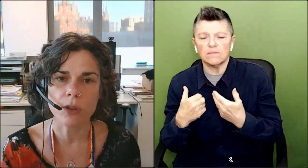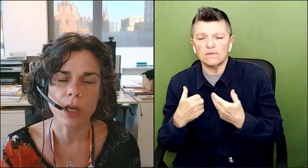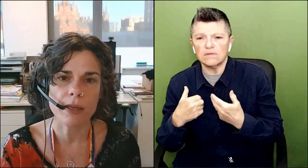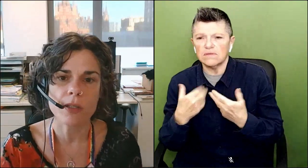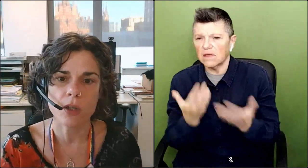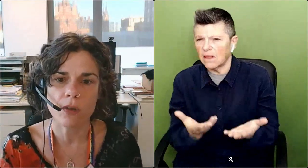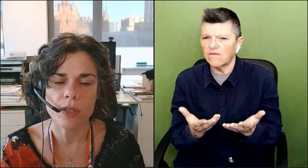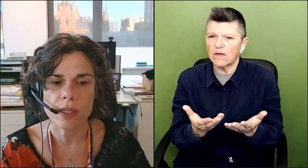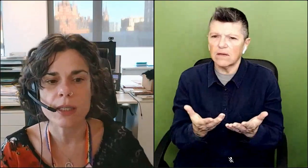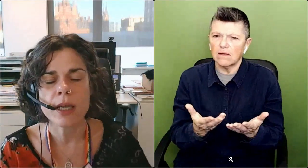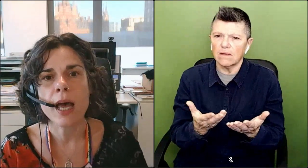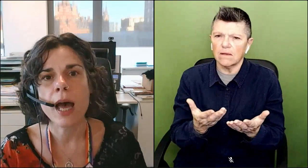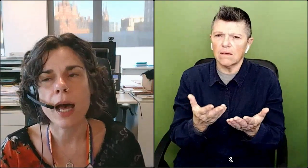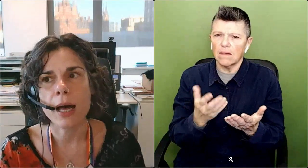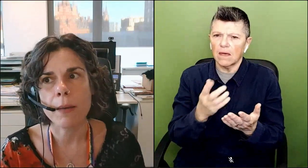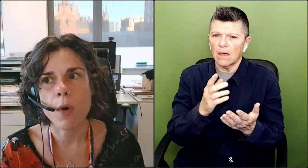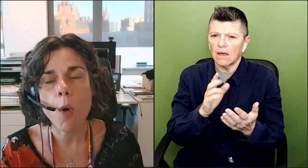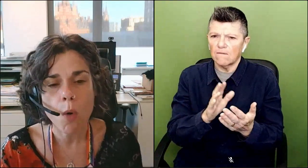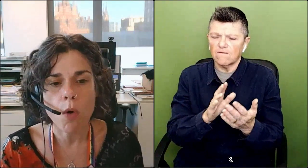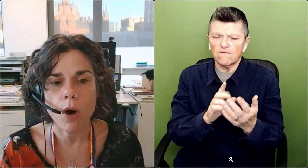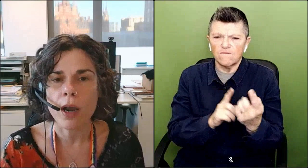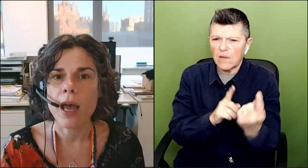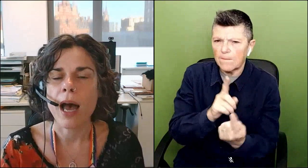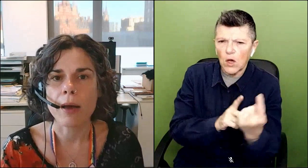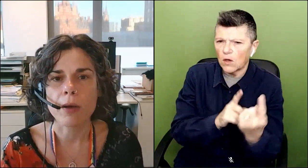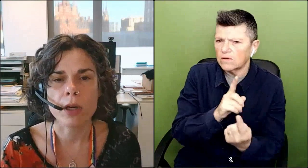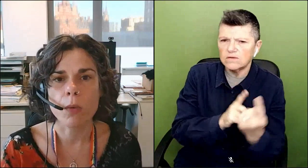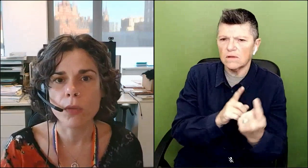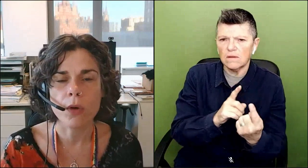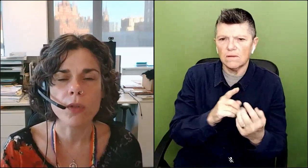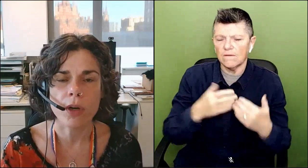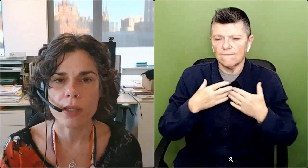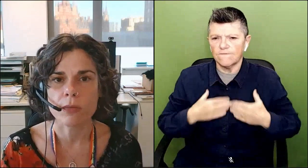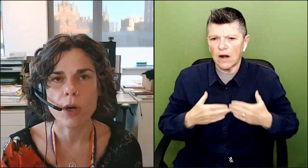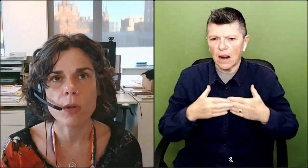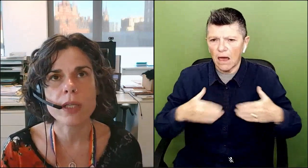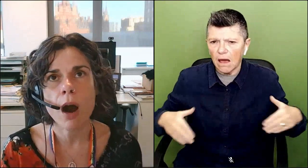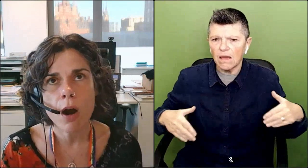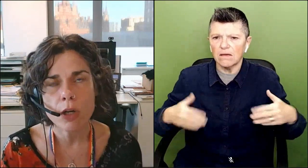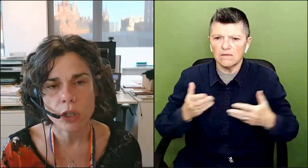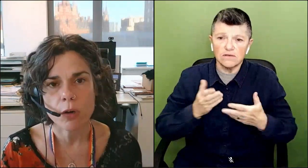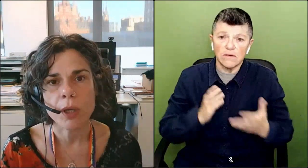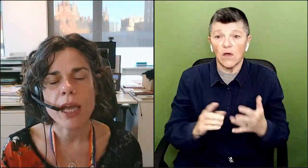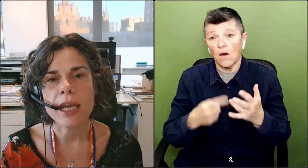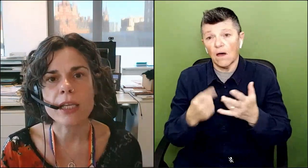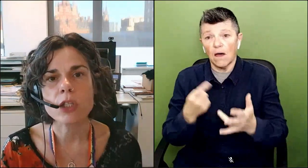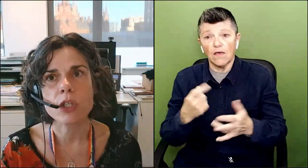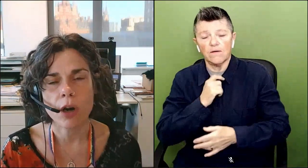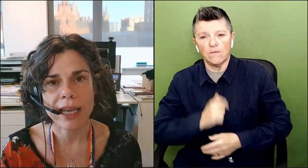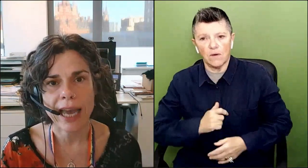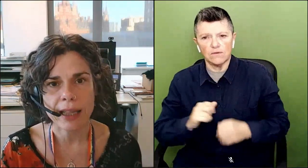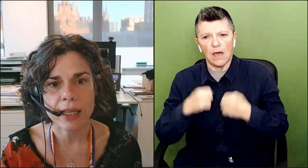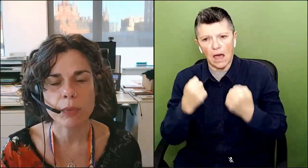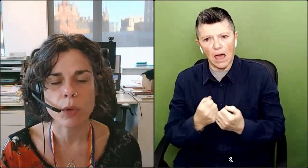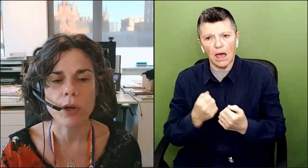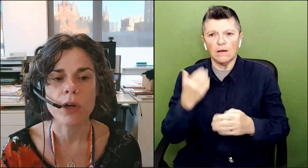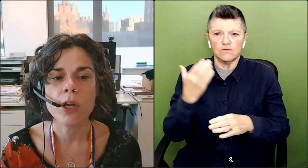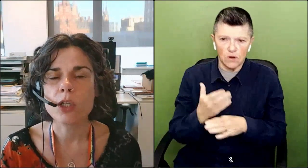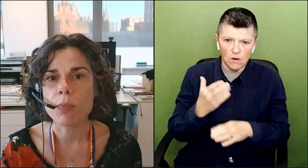front-line services or other kinds of roles, our job is to try and get the employer to